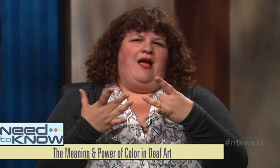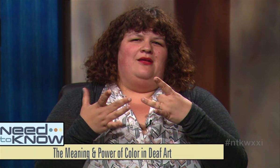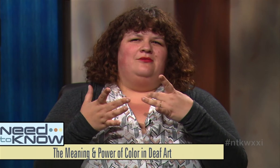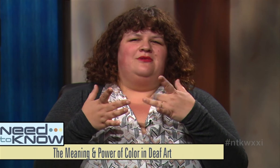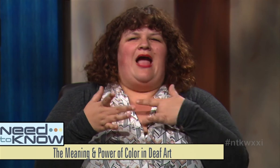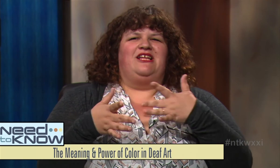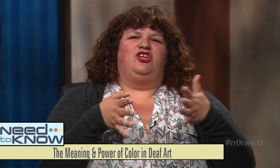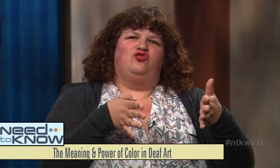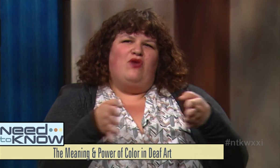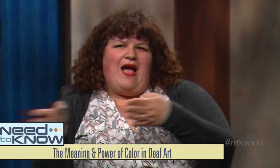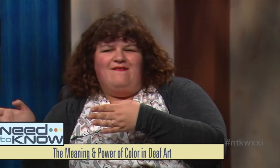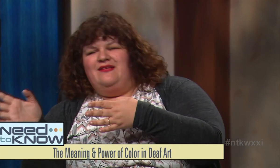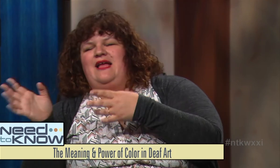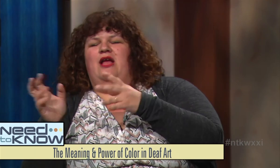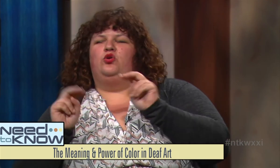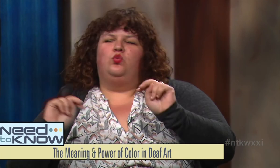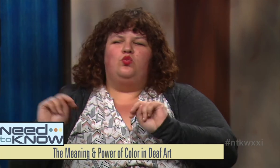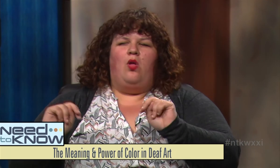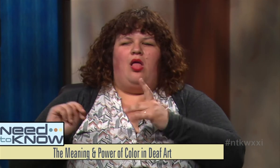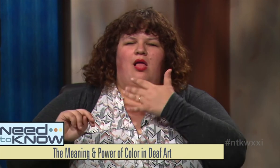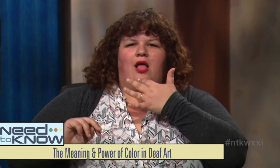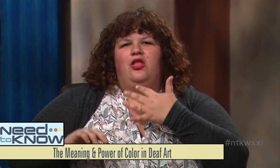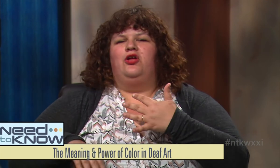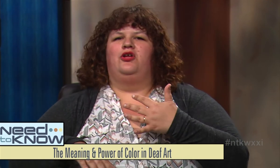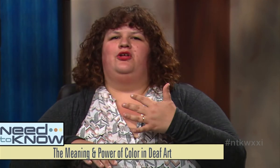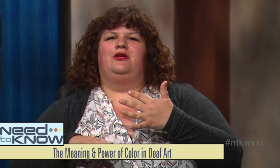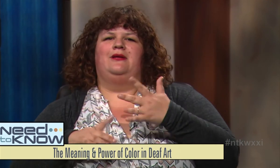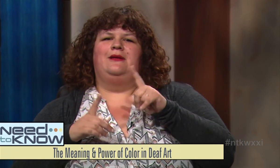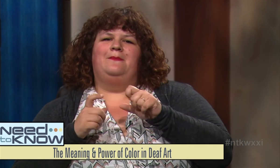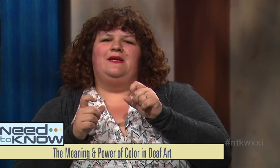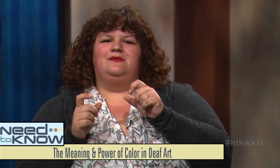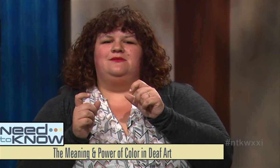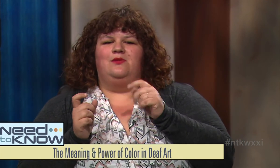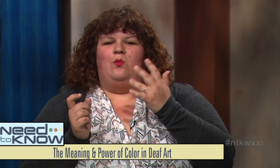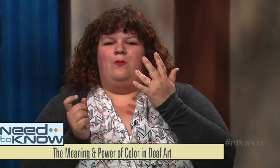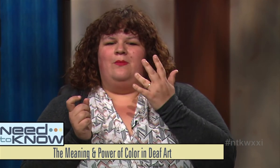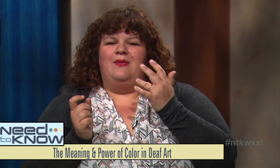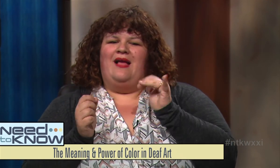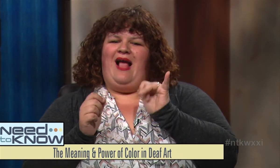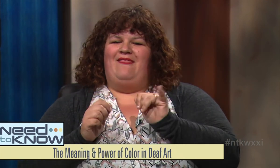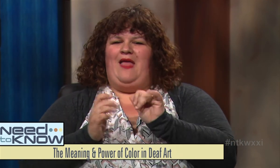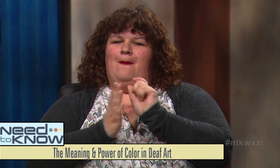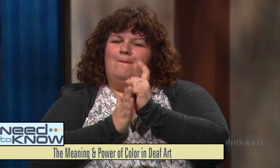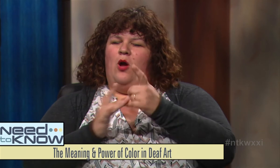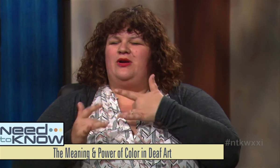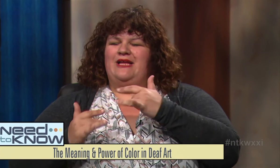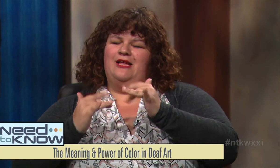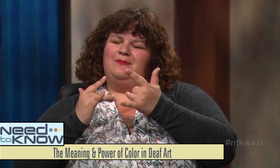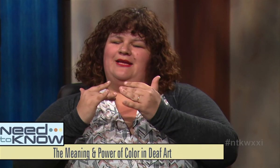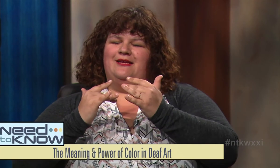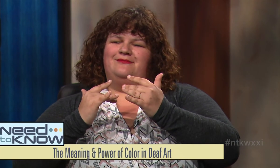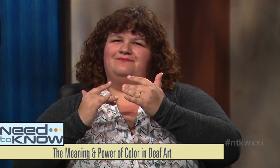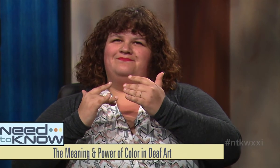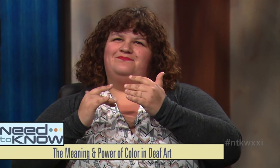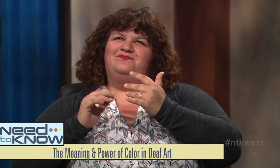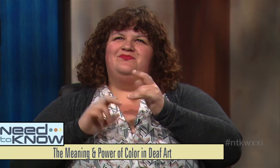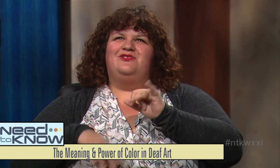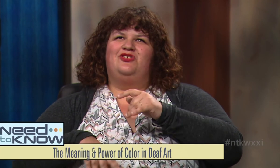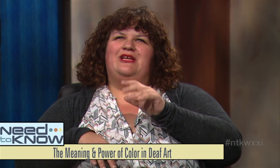SO TYPICALLY I TRY TO GO TOWARDS NEUTRAL COLORS AND THEN IN THAT